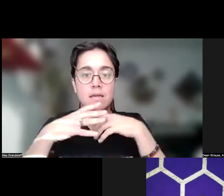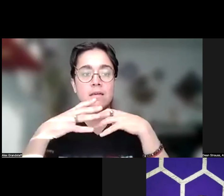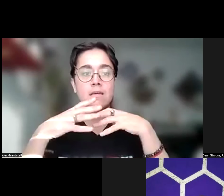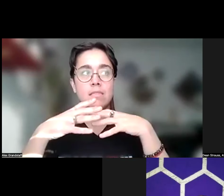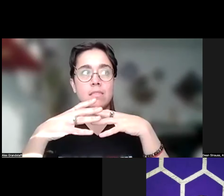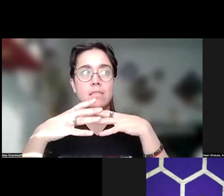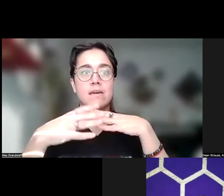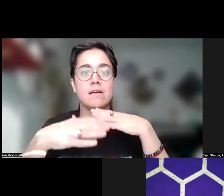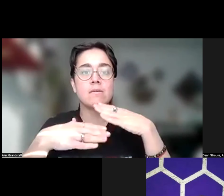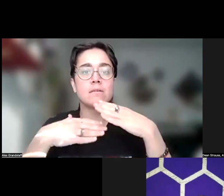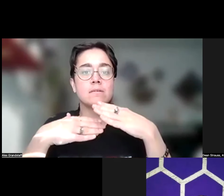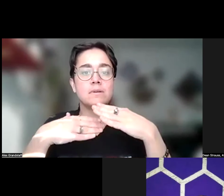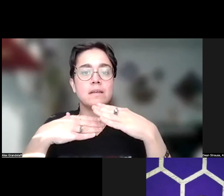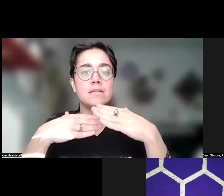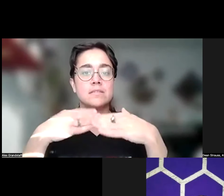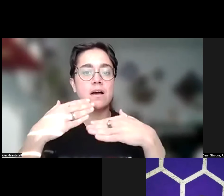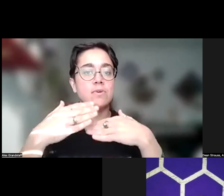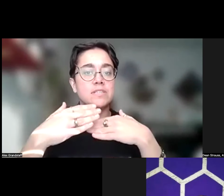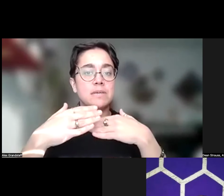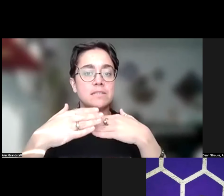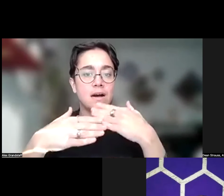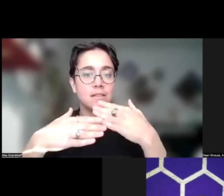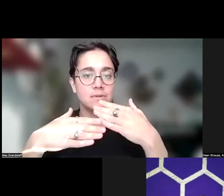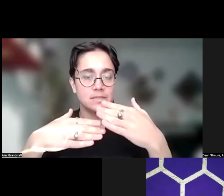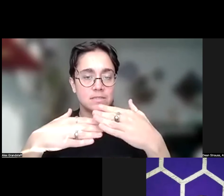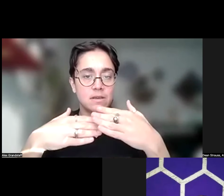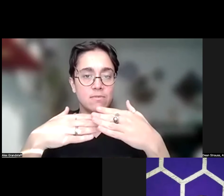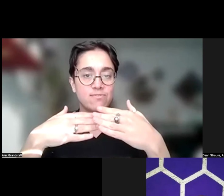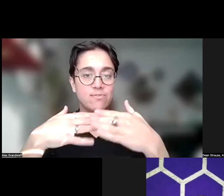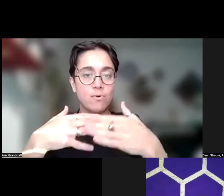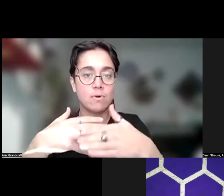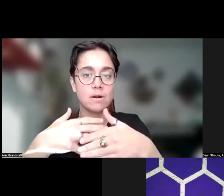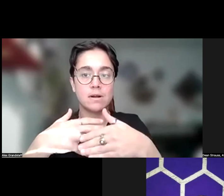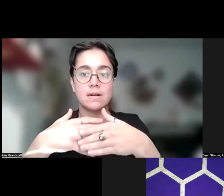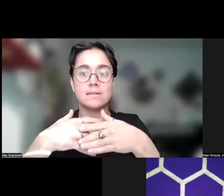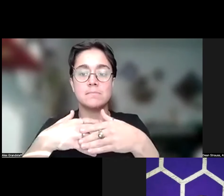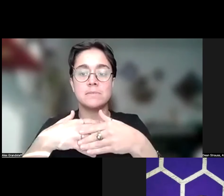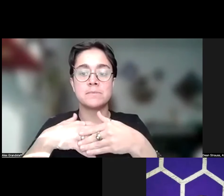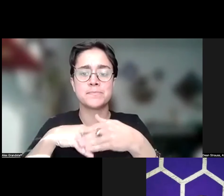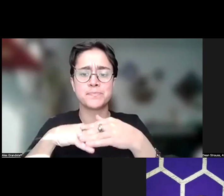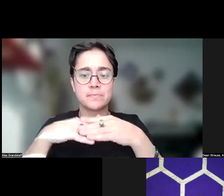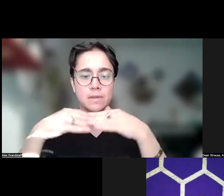rights and immigration rates. Organizing in large groups and making it clear that there is not going to be